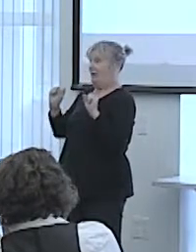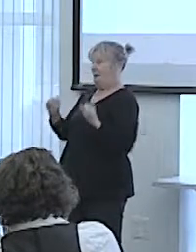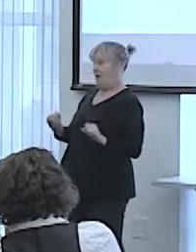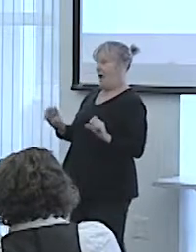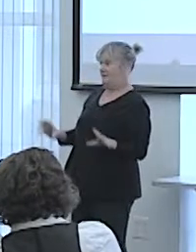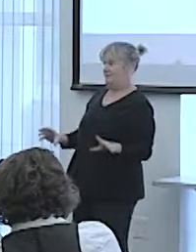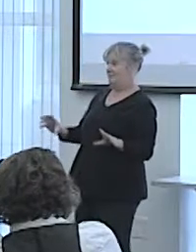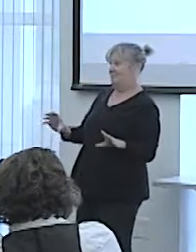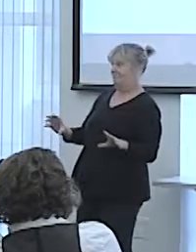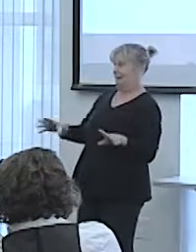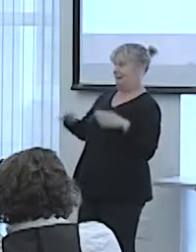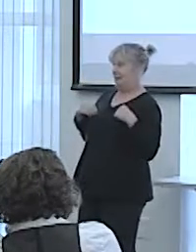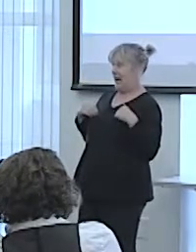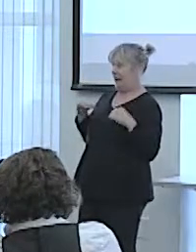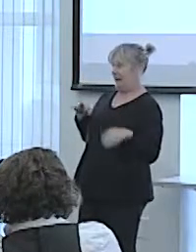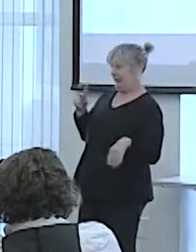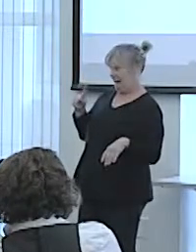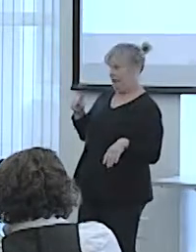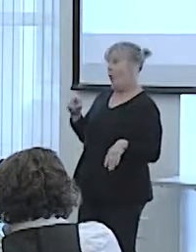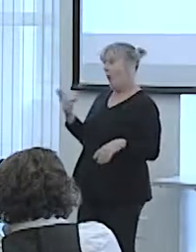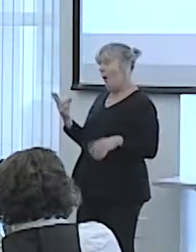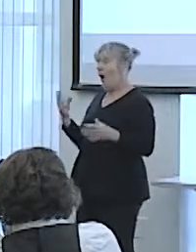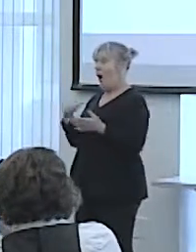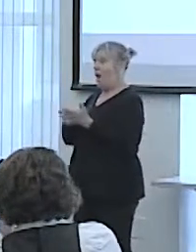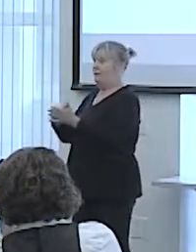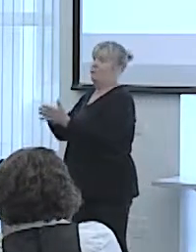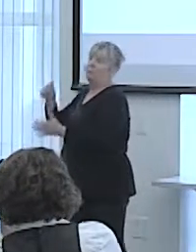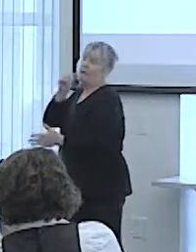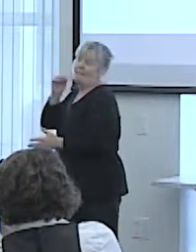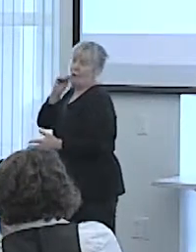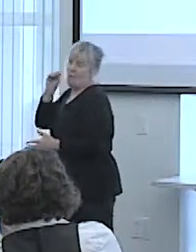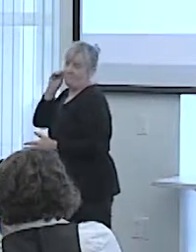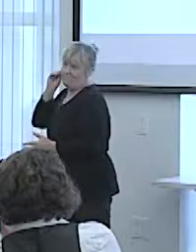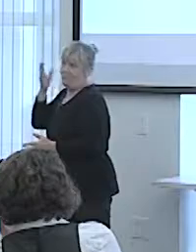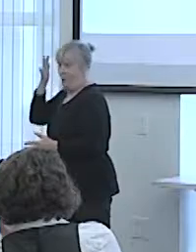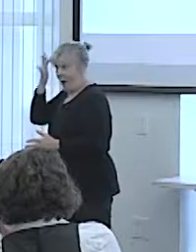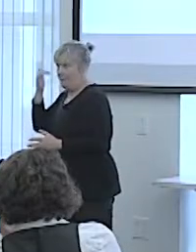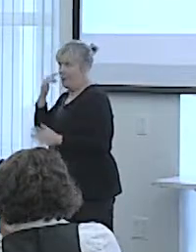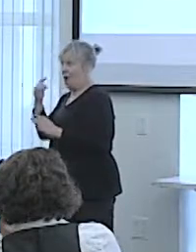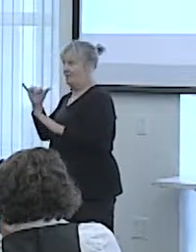because stuff's illegal. So you get accused of breaking up the community